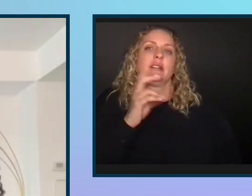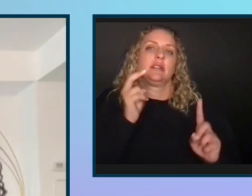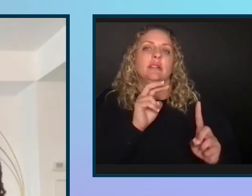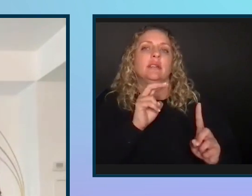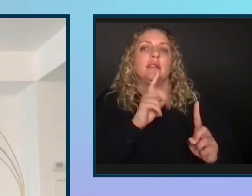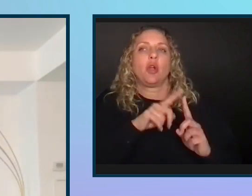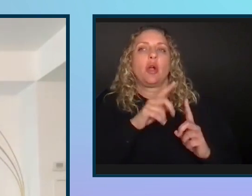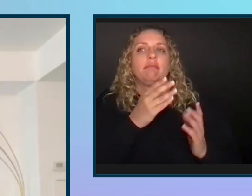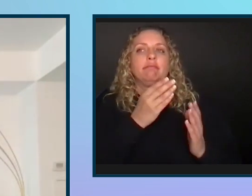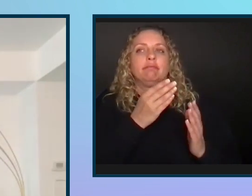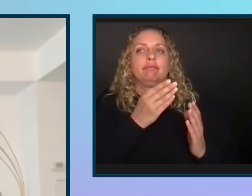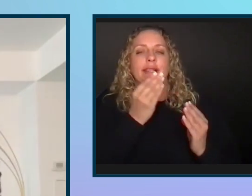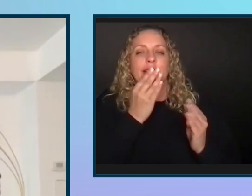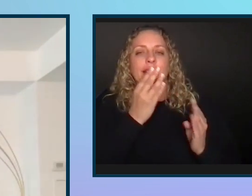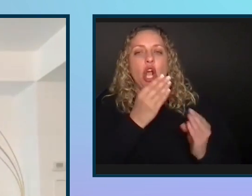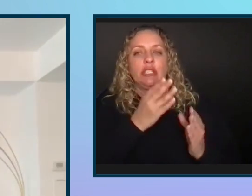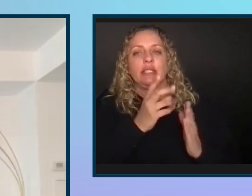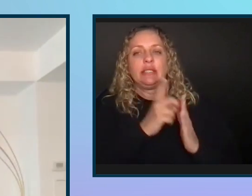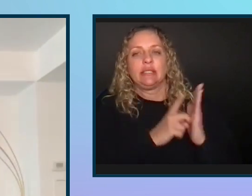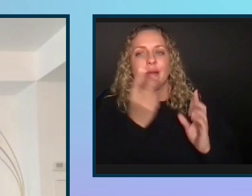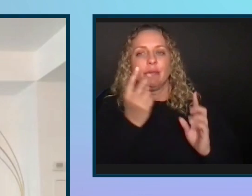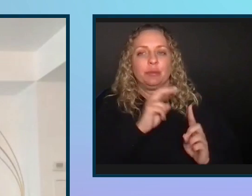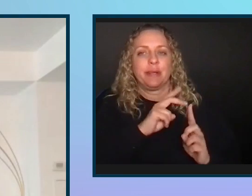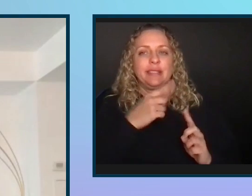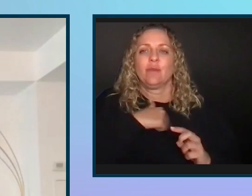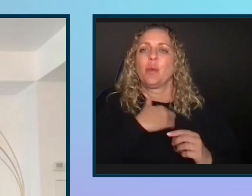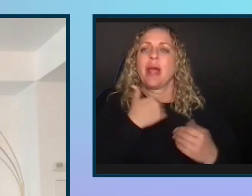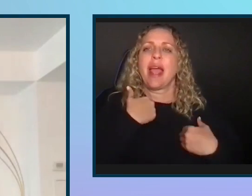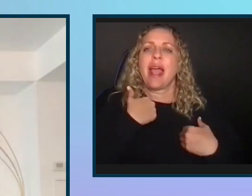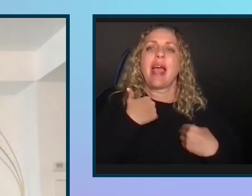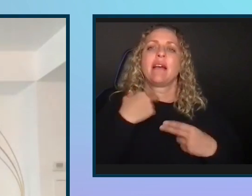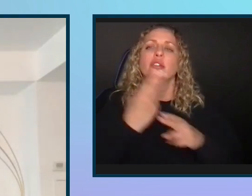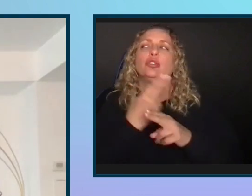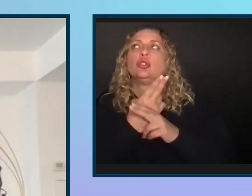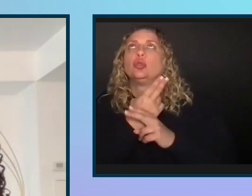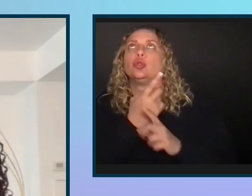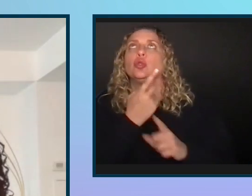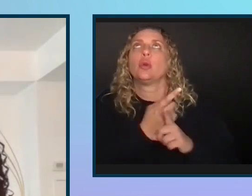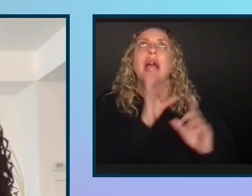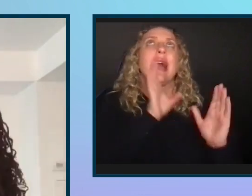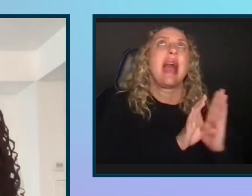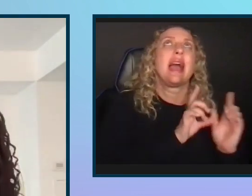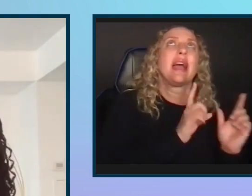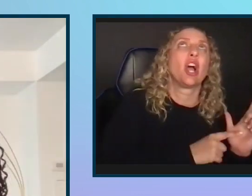I think there's definitely like always that tension between using the right icon, but providing text that's like not too long,